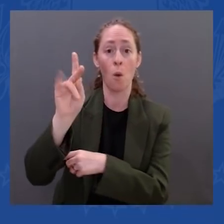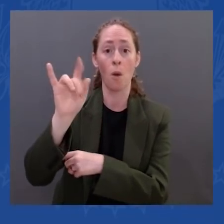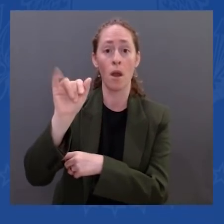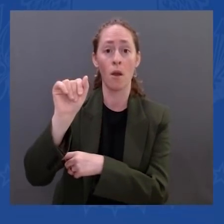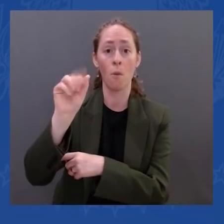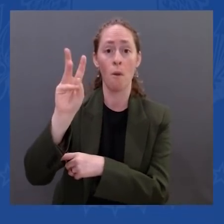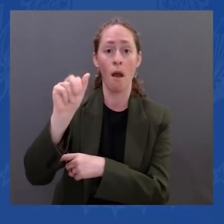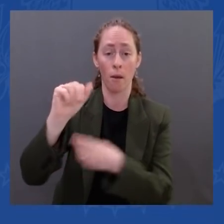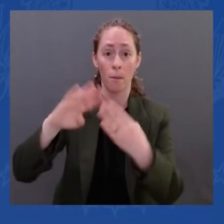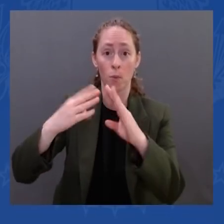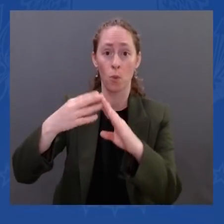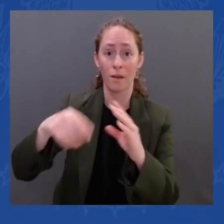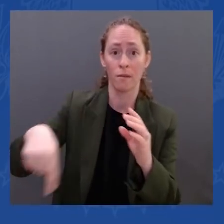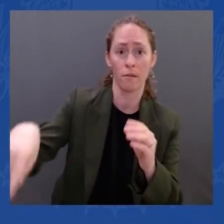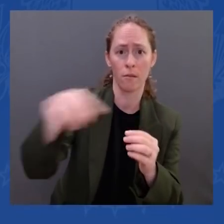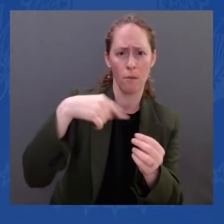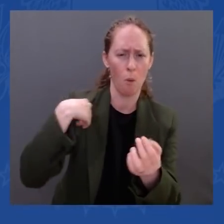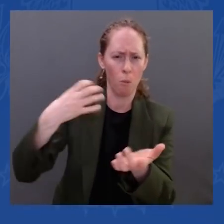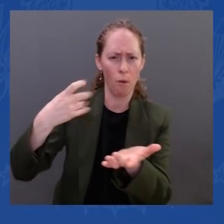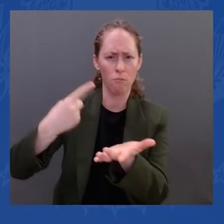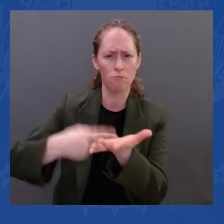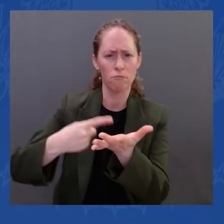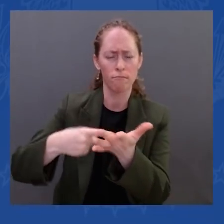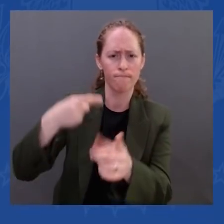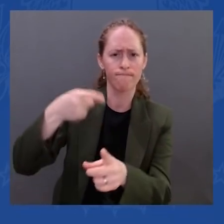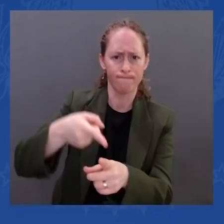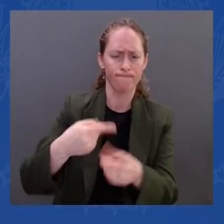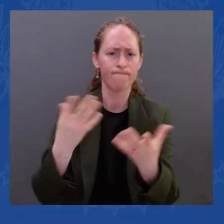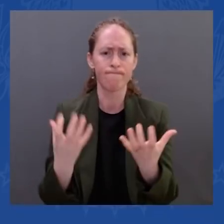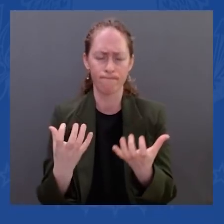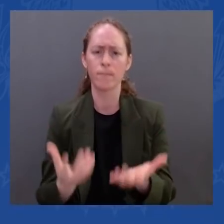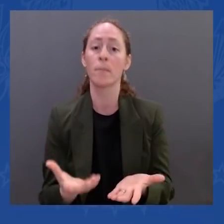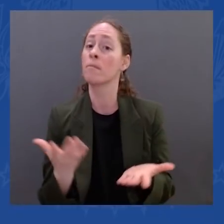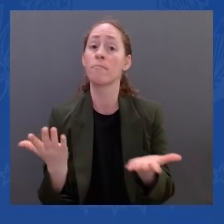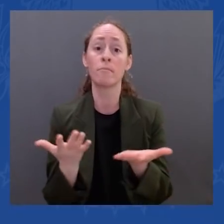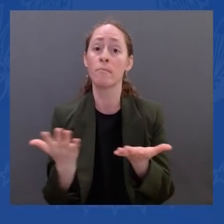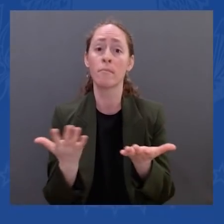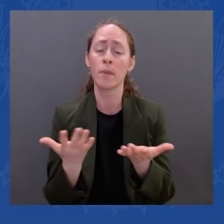U.S. forces in Japan realignment, including construction in Henoko